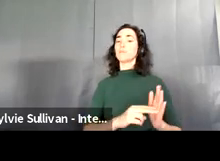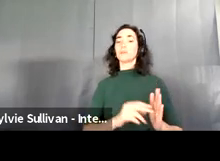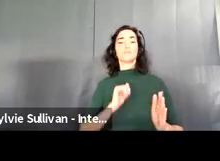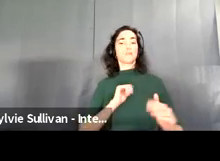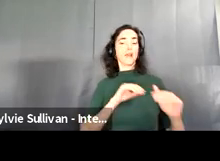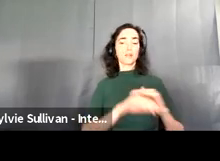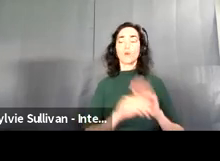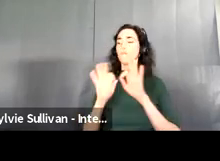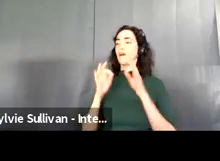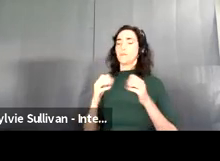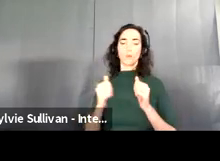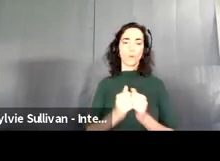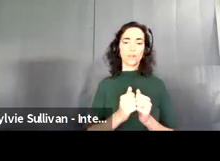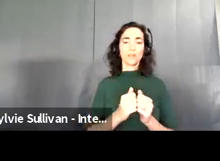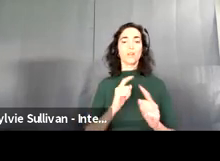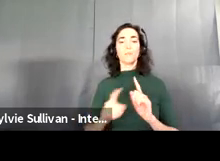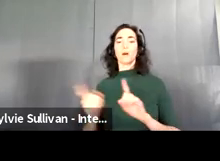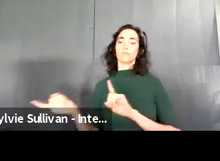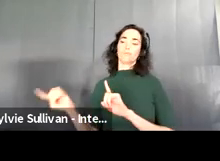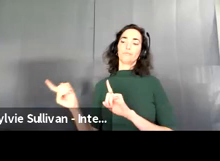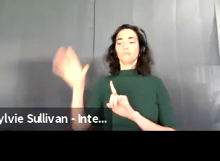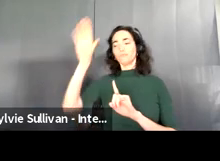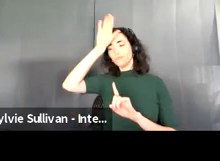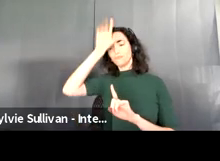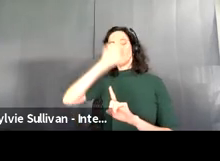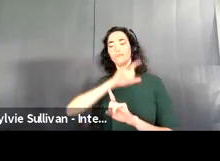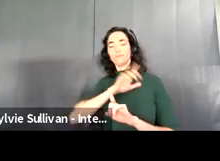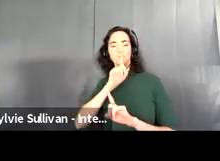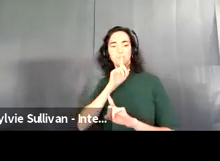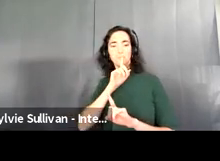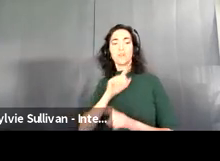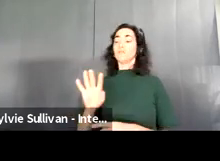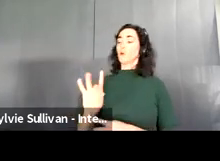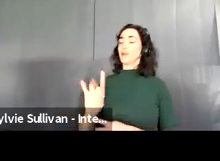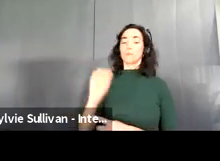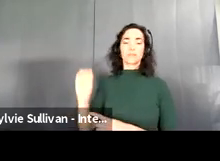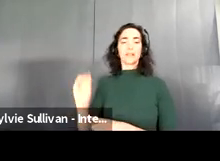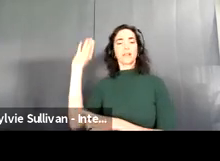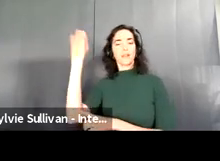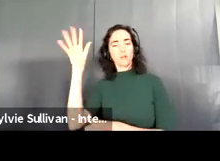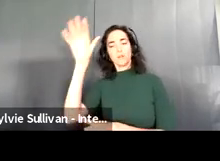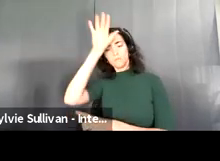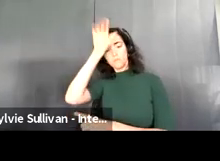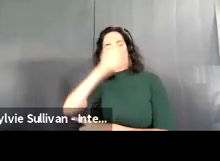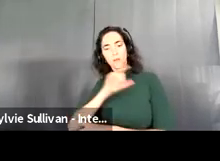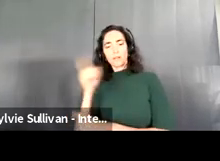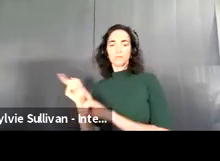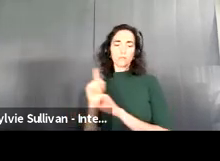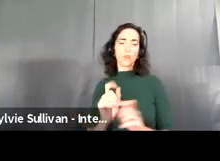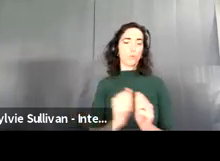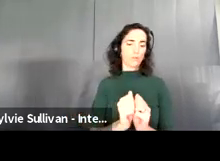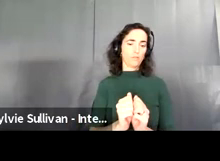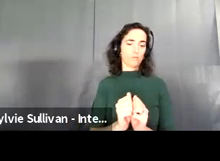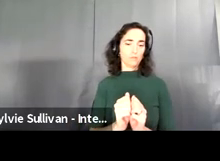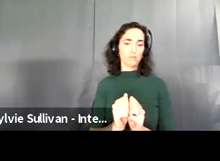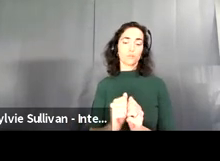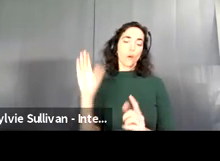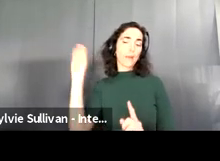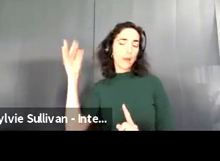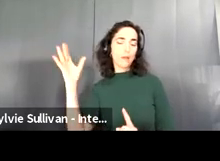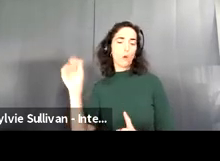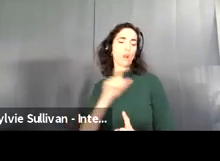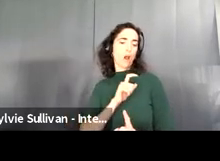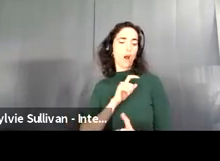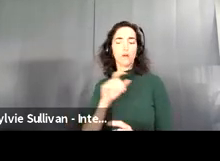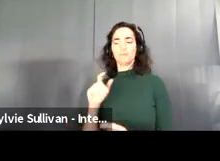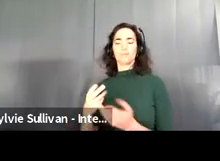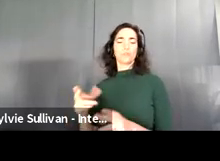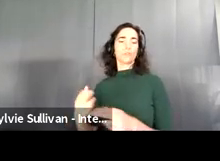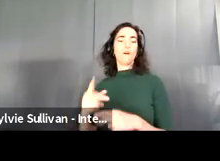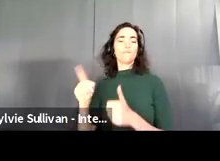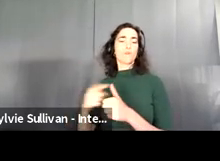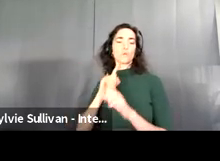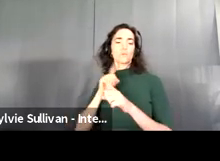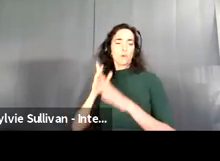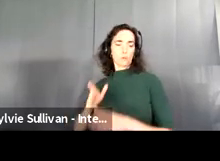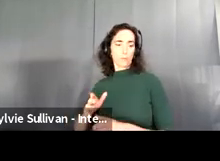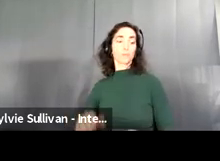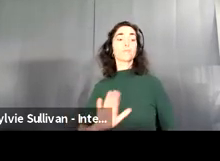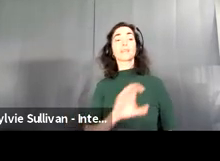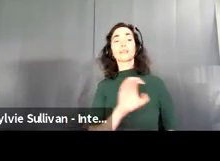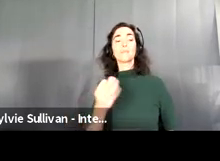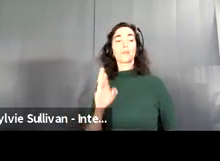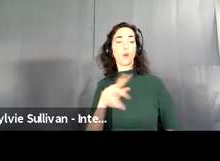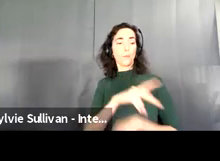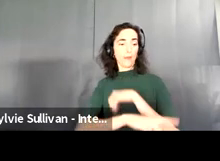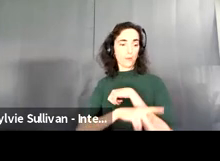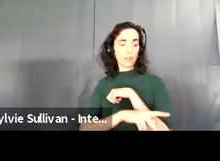own or they came with a family member, but they were not explored by first responders 48% were recorded by first responders in that could have been law enforcement or that could have been Ms.